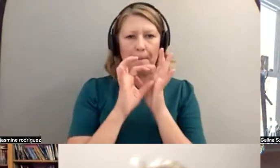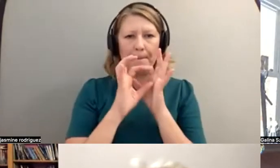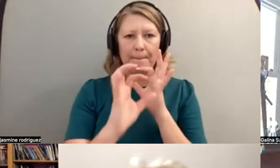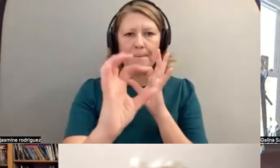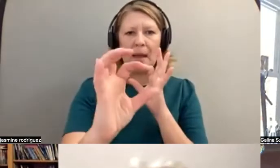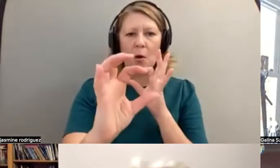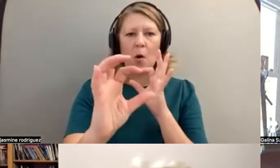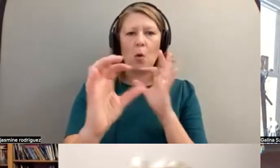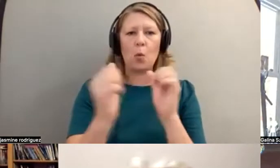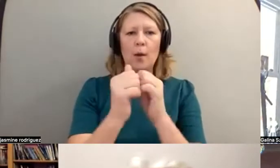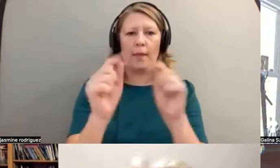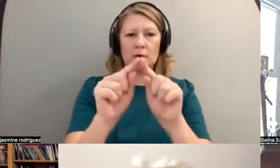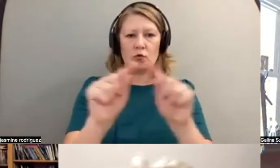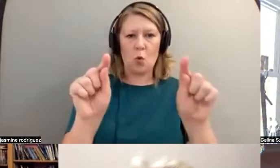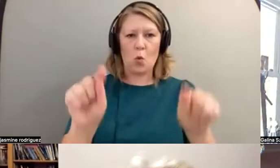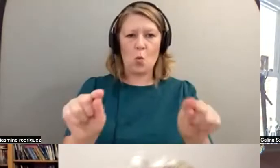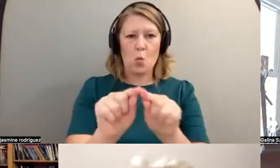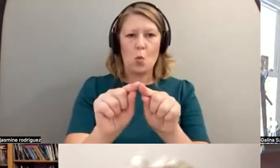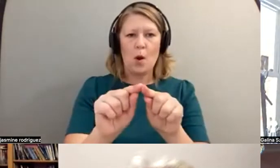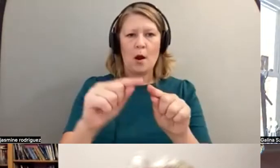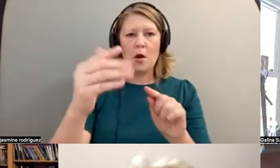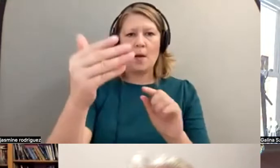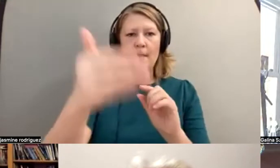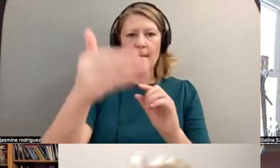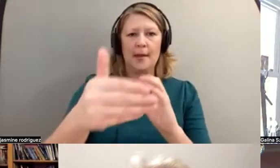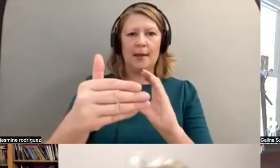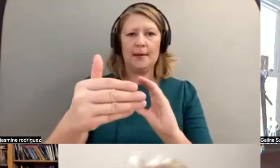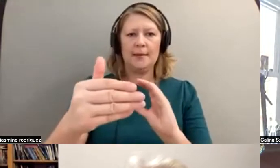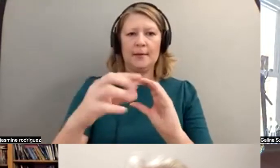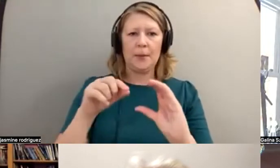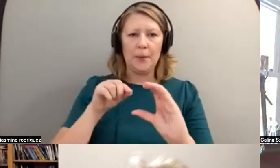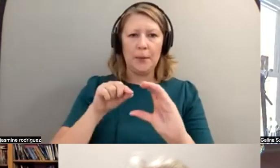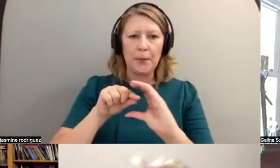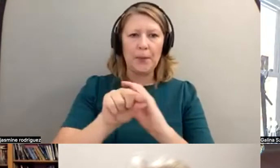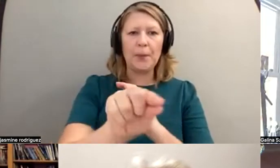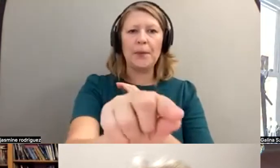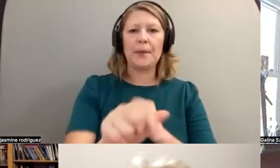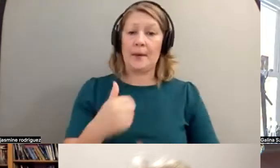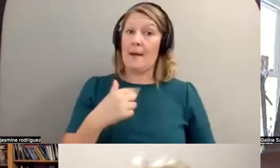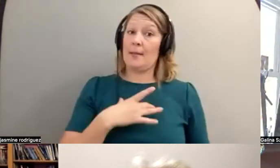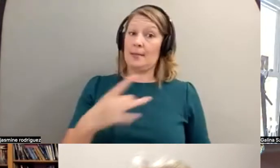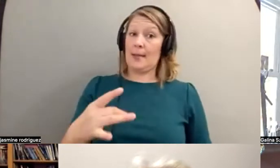And so, and I like "Kleem," and I thought, well, something like that.